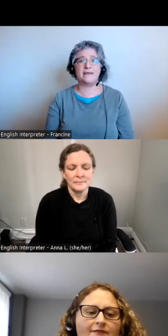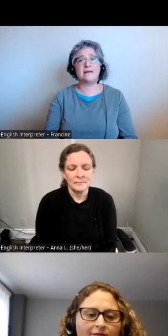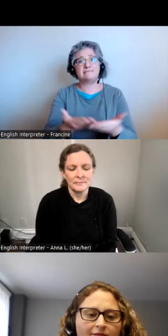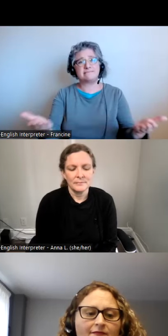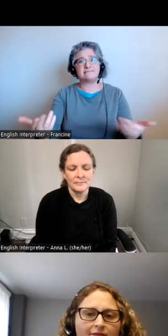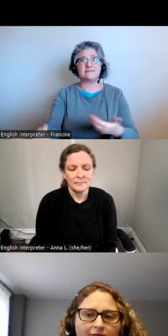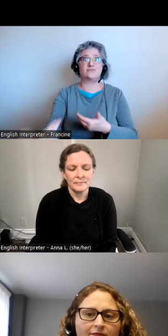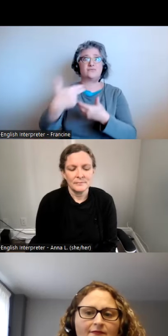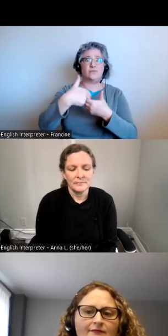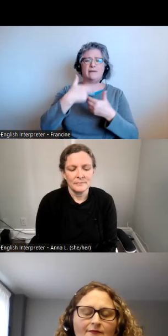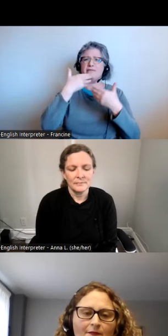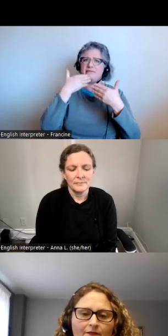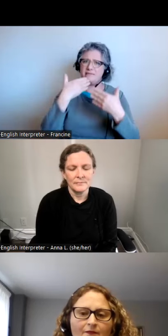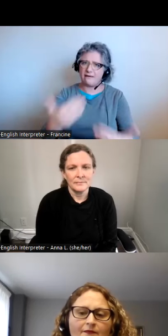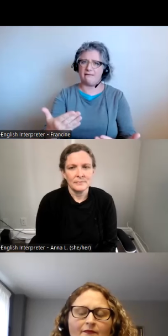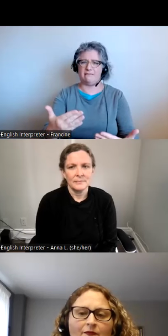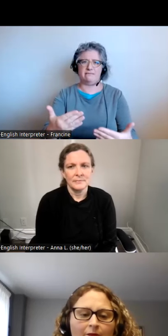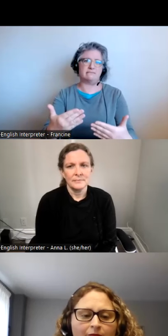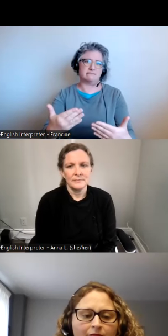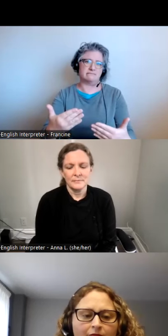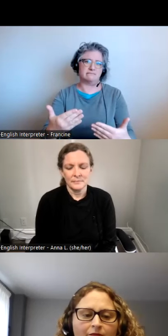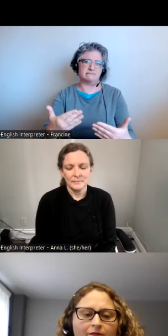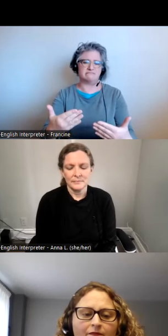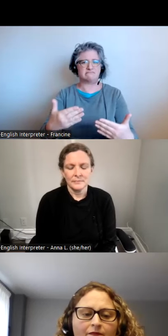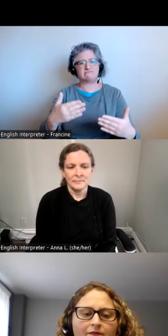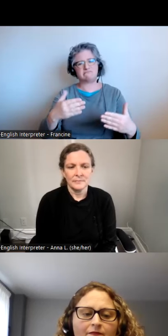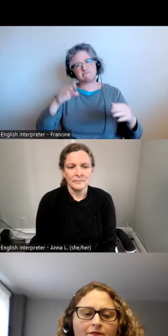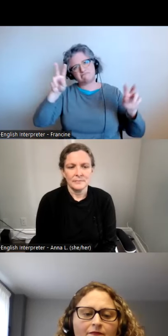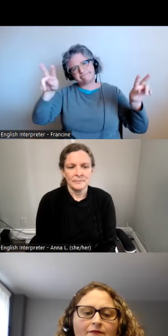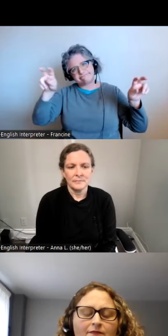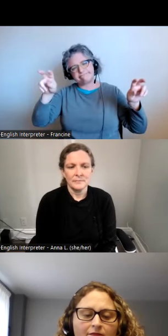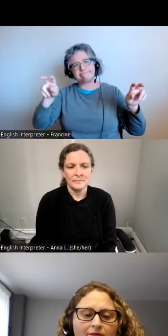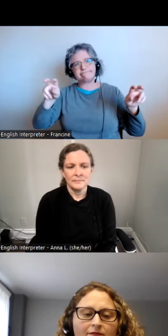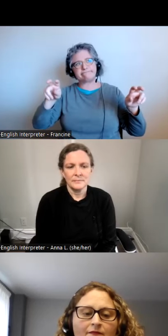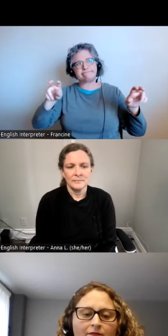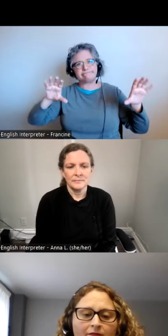them. So I guess we should wrap